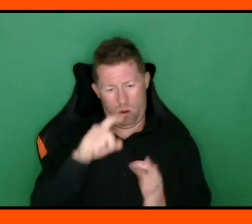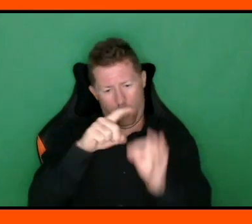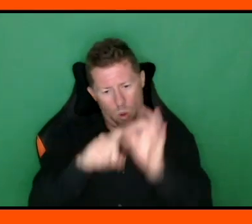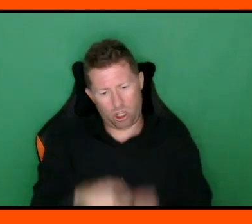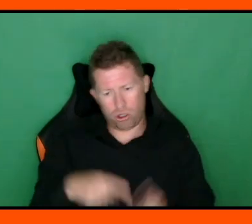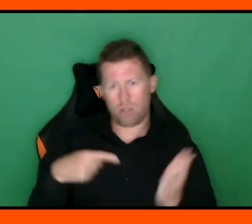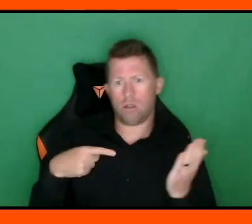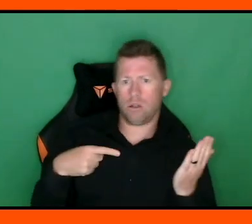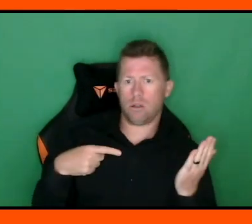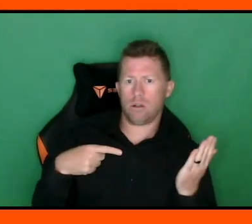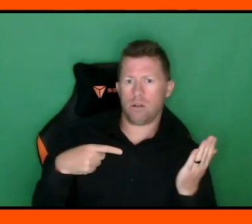Absolutely.